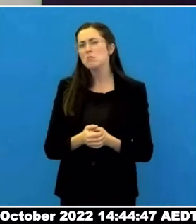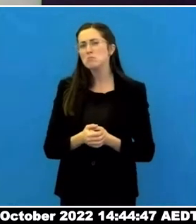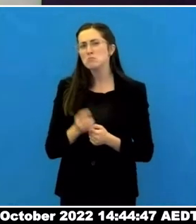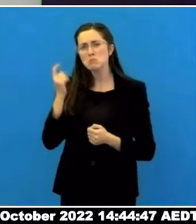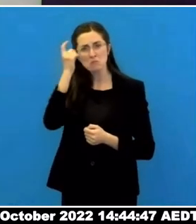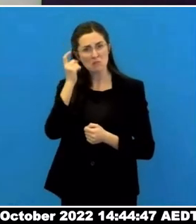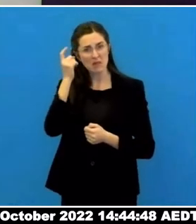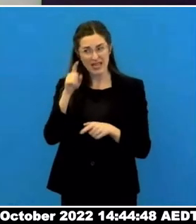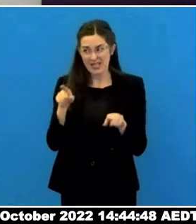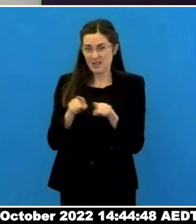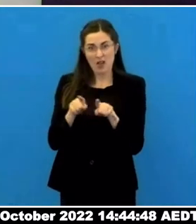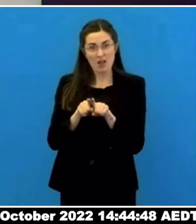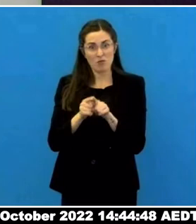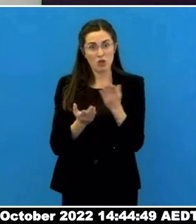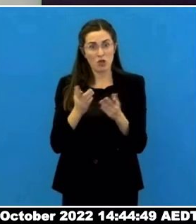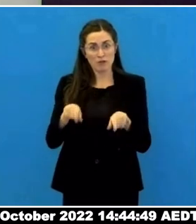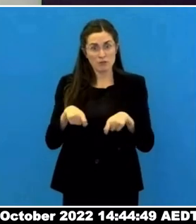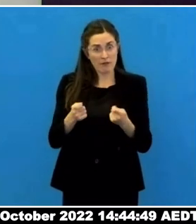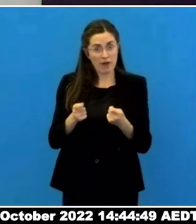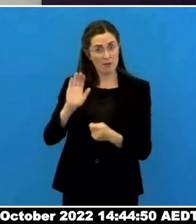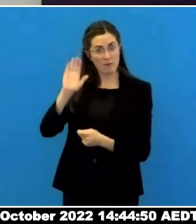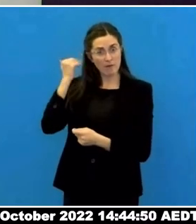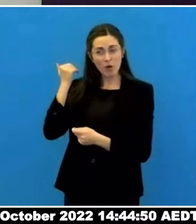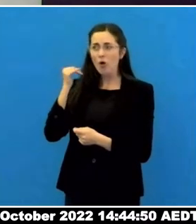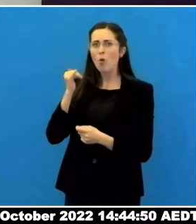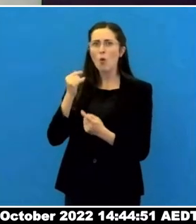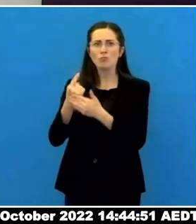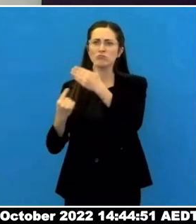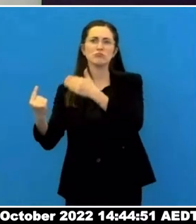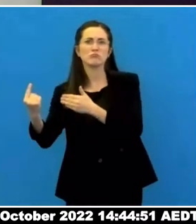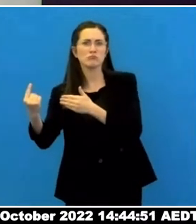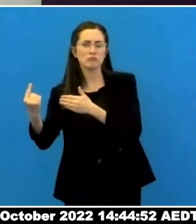and the support coordinator is working for that service provider?